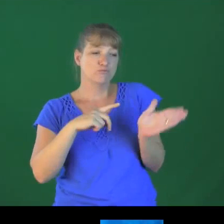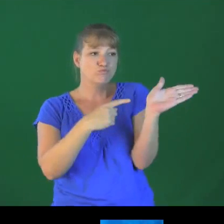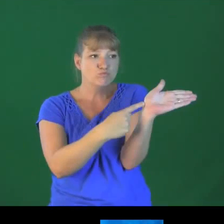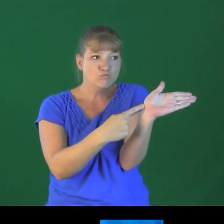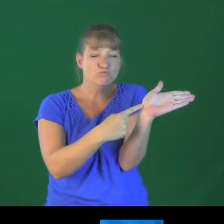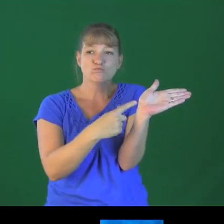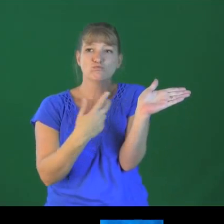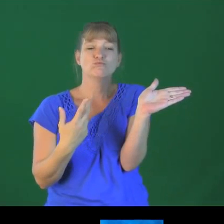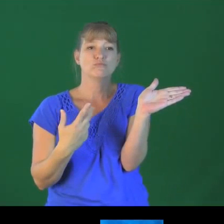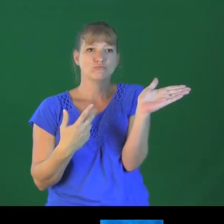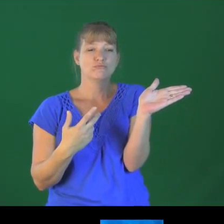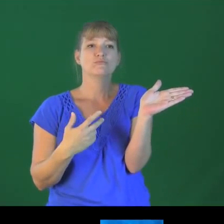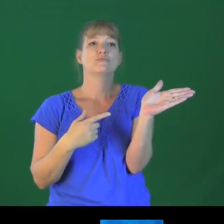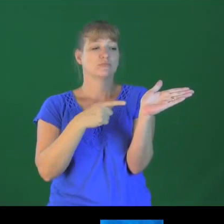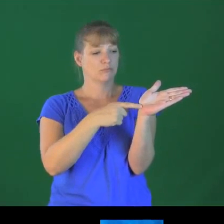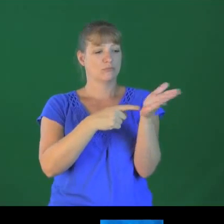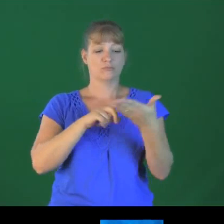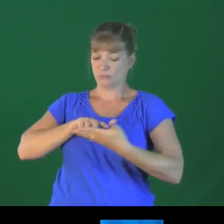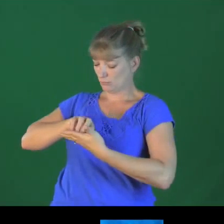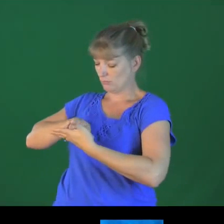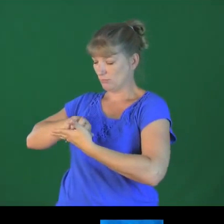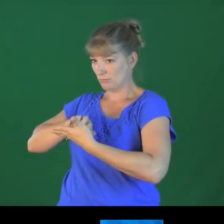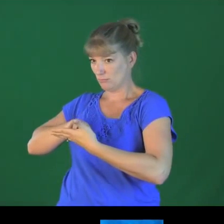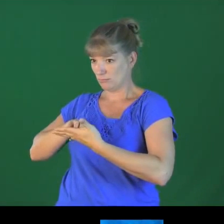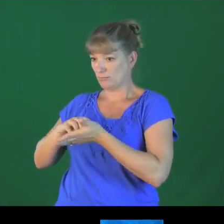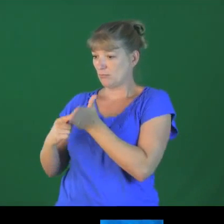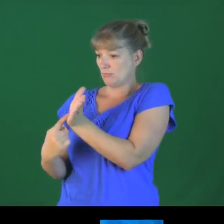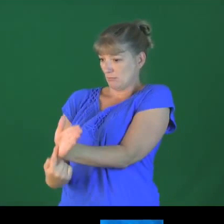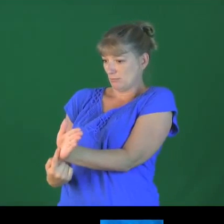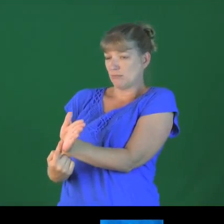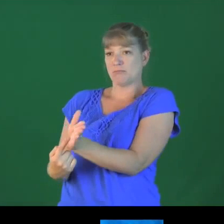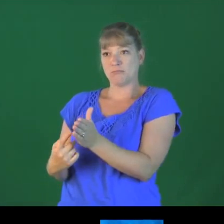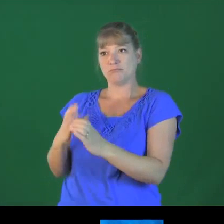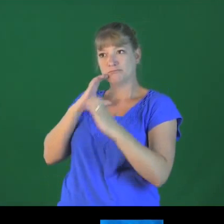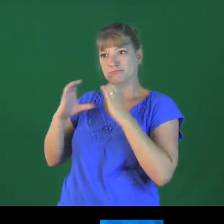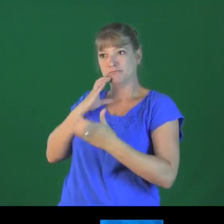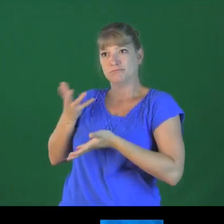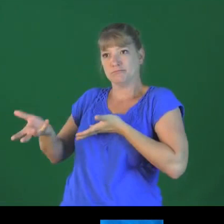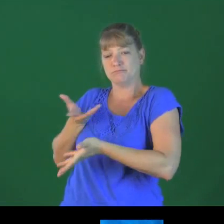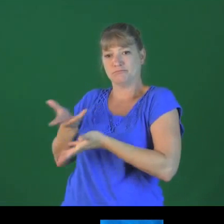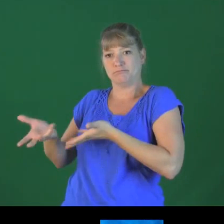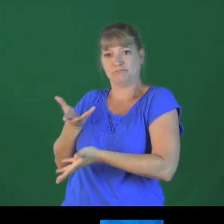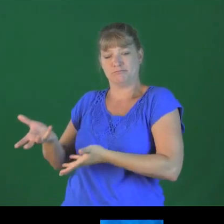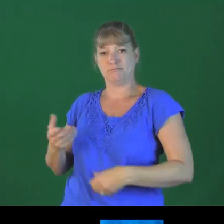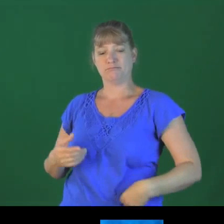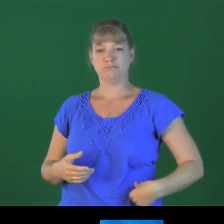and then the hearing person will type their message and show that to the Deaf person and that's how they communicate.